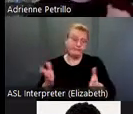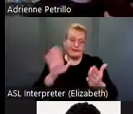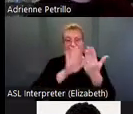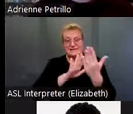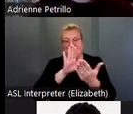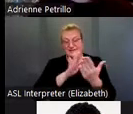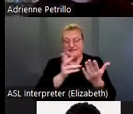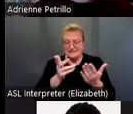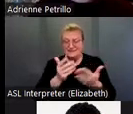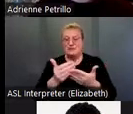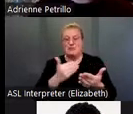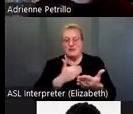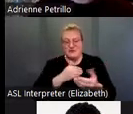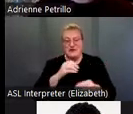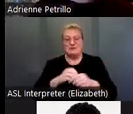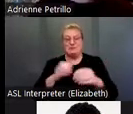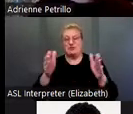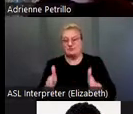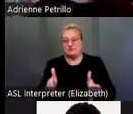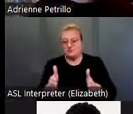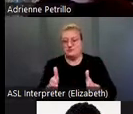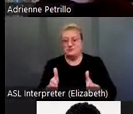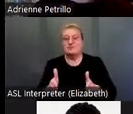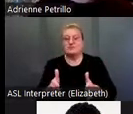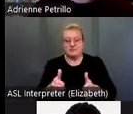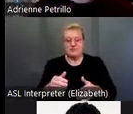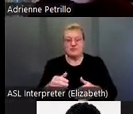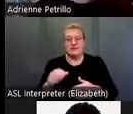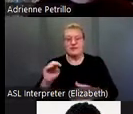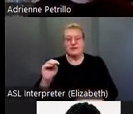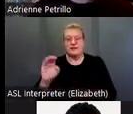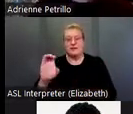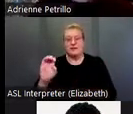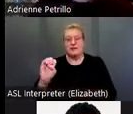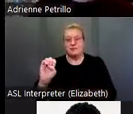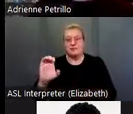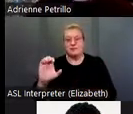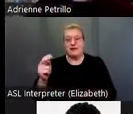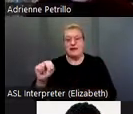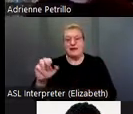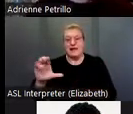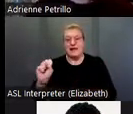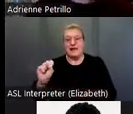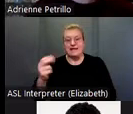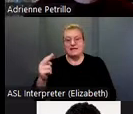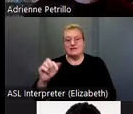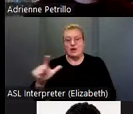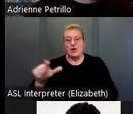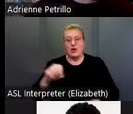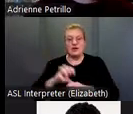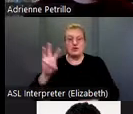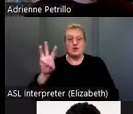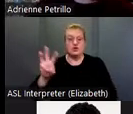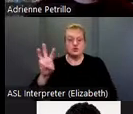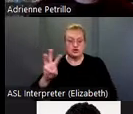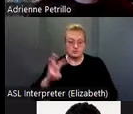before we meet in person at Mechanics Hall in Worcester. So I'm going to pass to my colleague Jane Preston